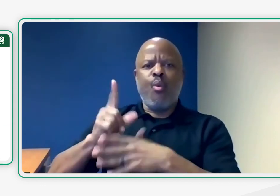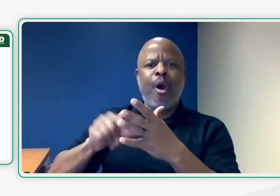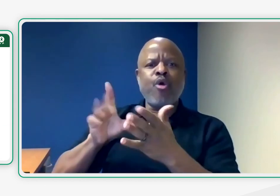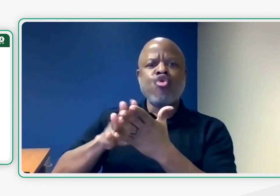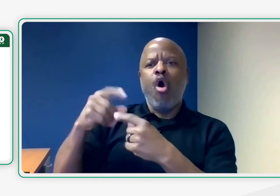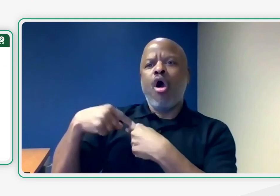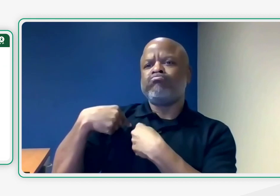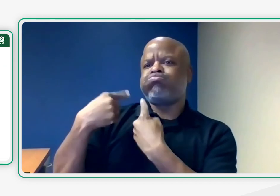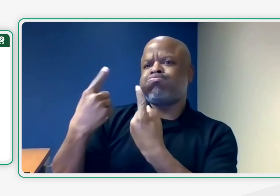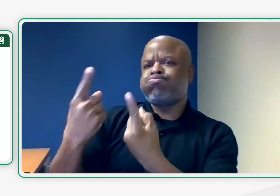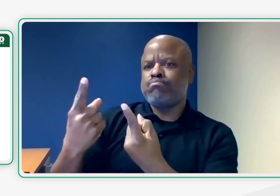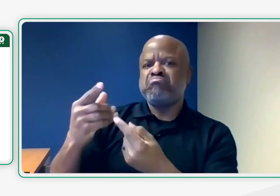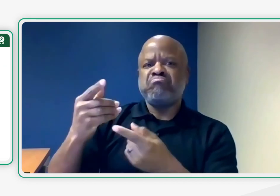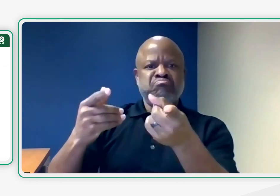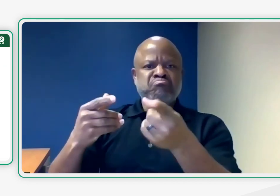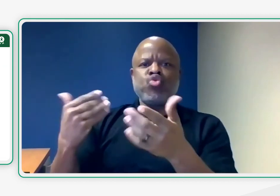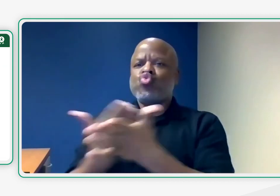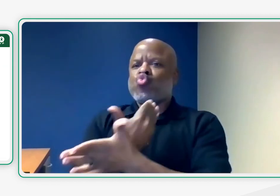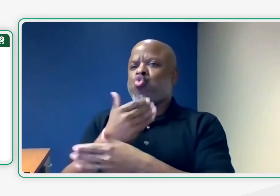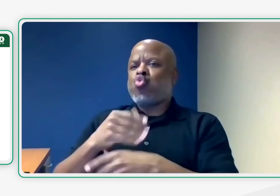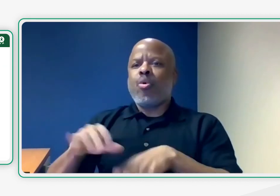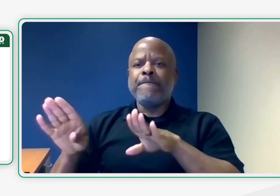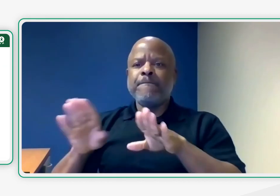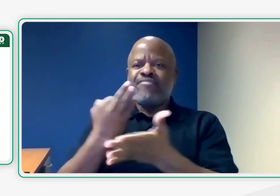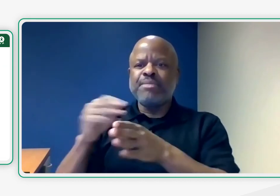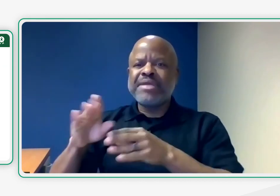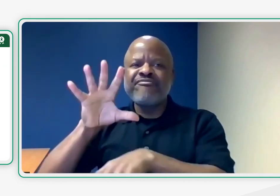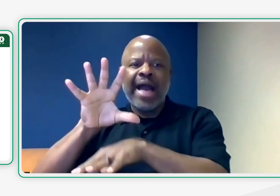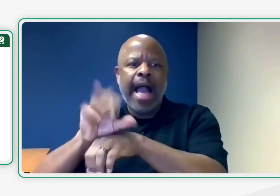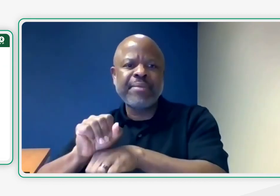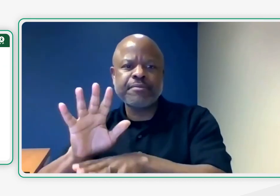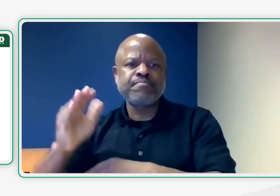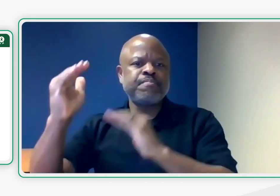that align with your personal financial goals and, using everything that we've learned so far,